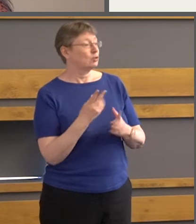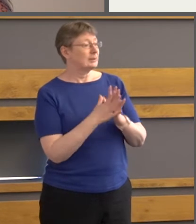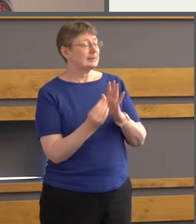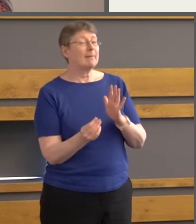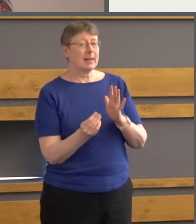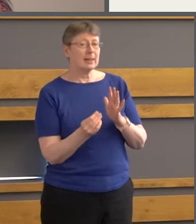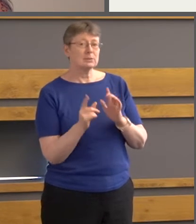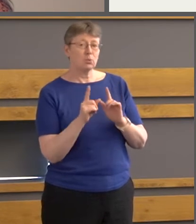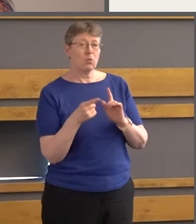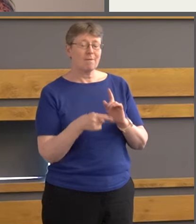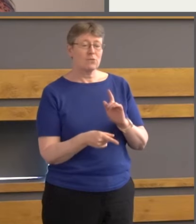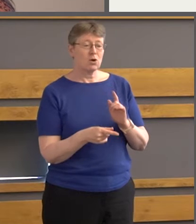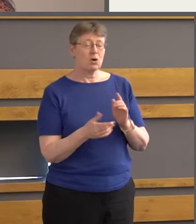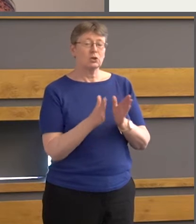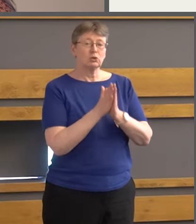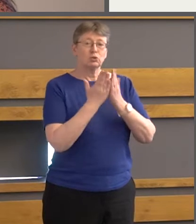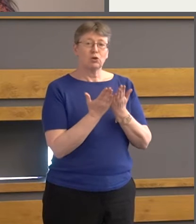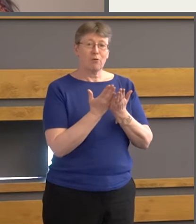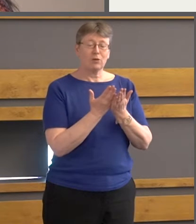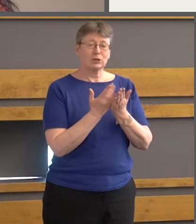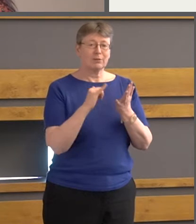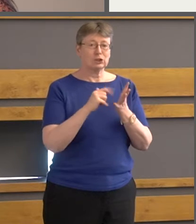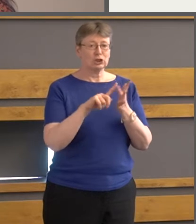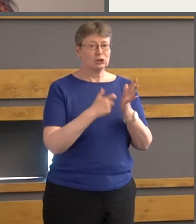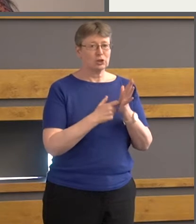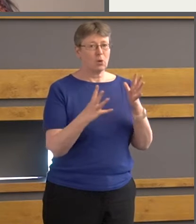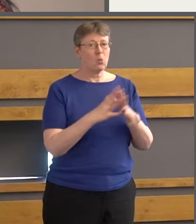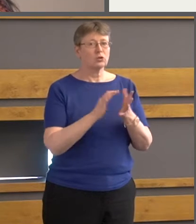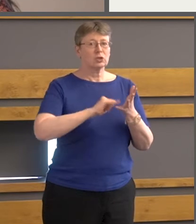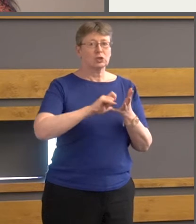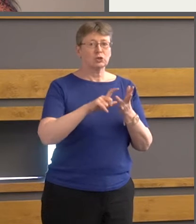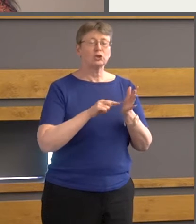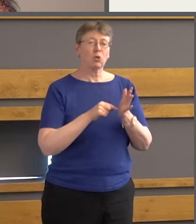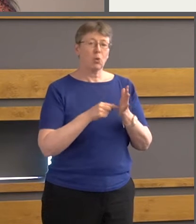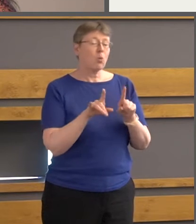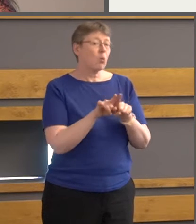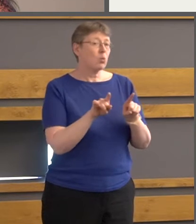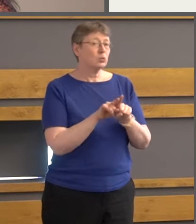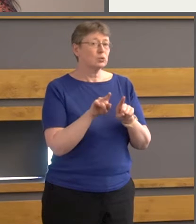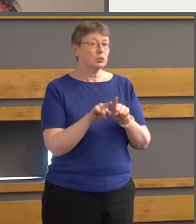was used to print the novels "Officer Walter Scott" and some of the earliest banknotes of the British Linen Company